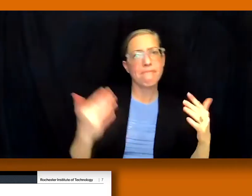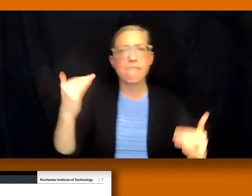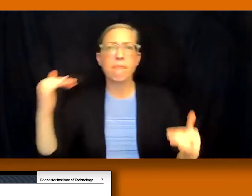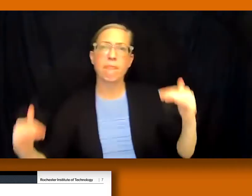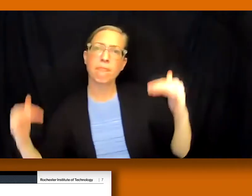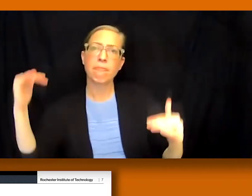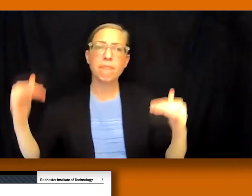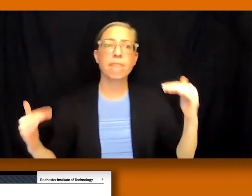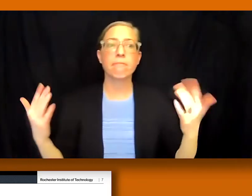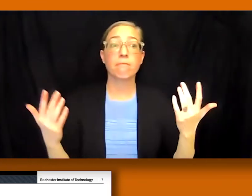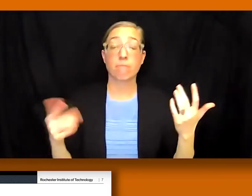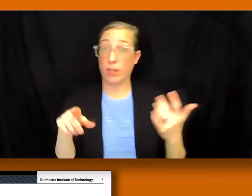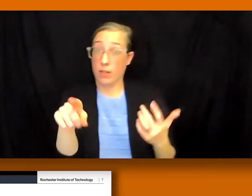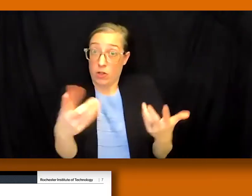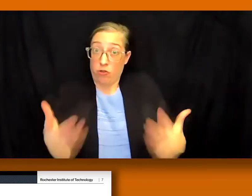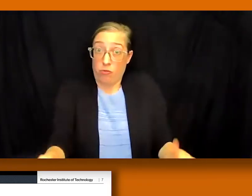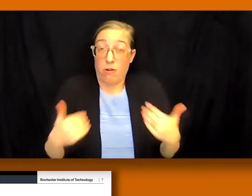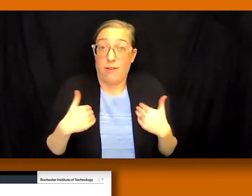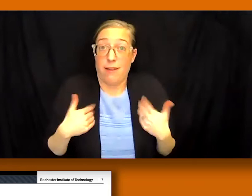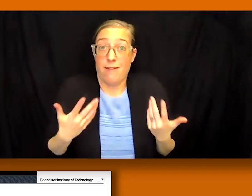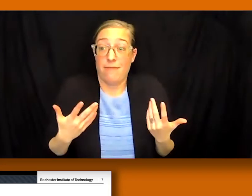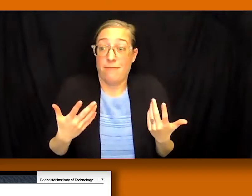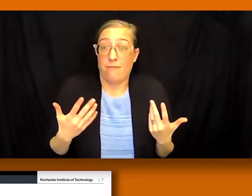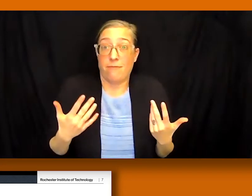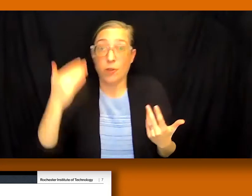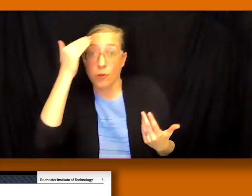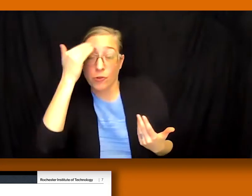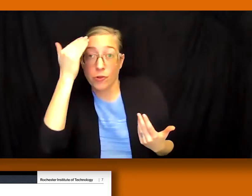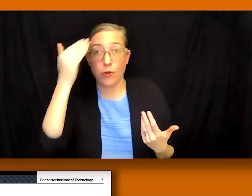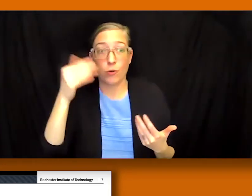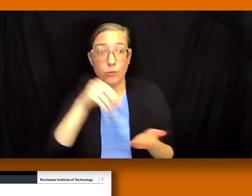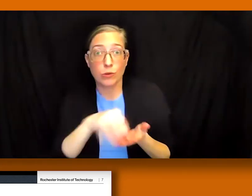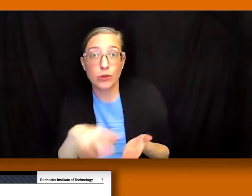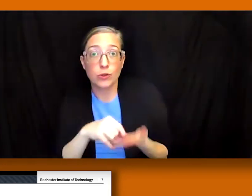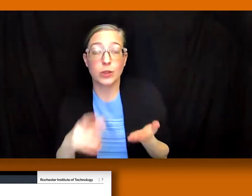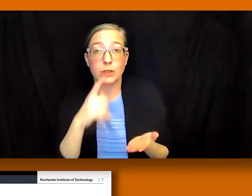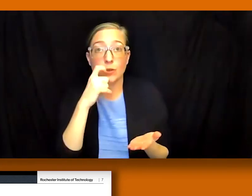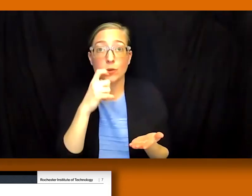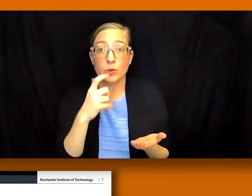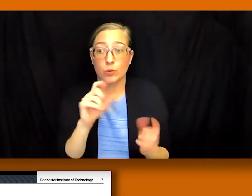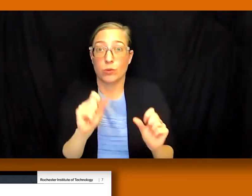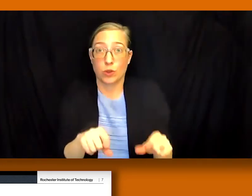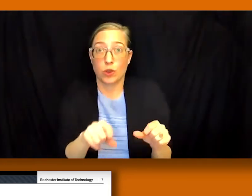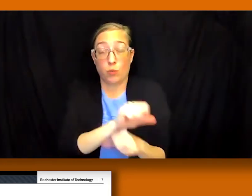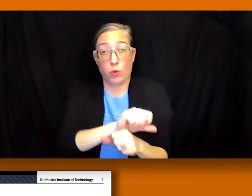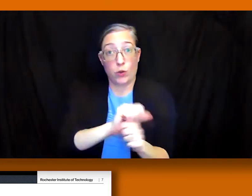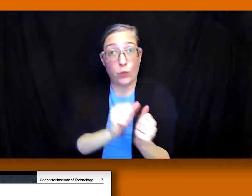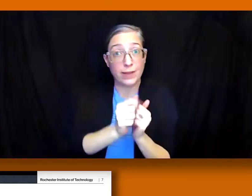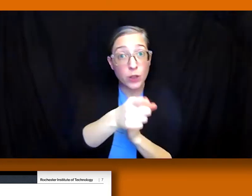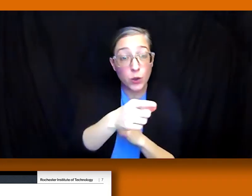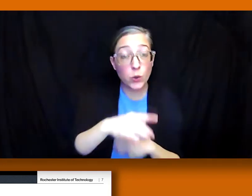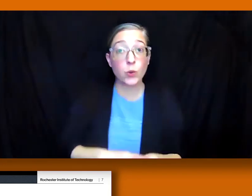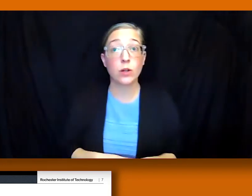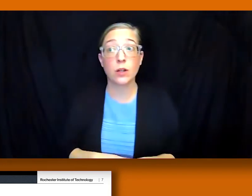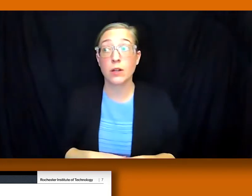or will you need to recruit new students? And determining if this is an hourly job